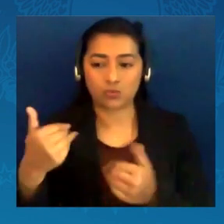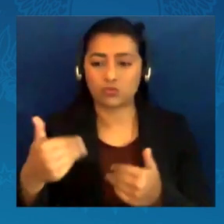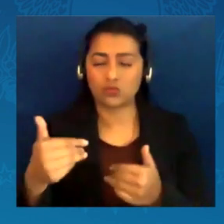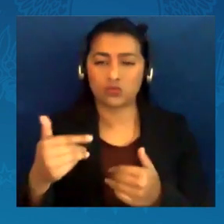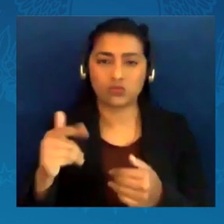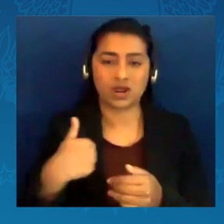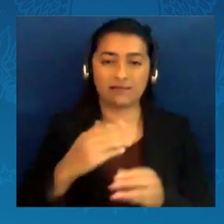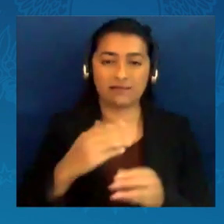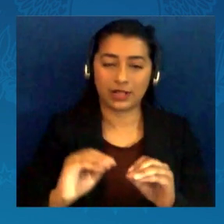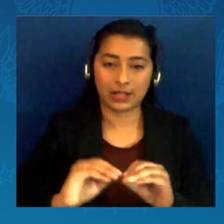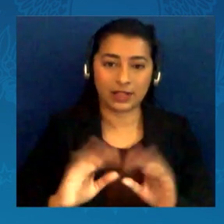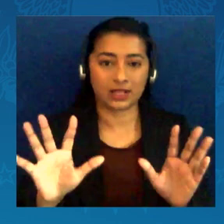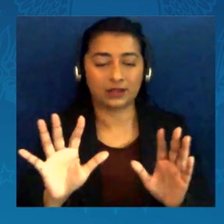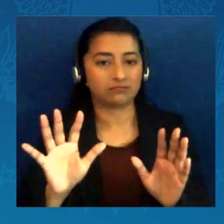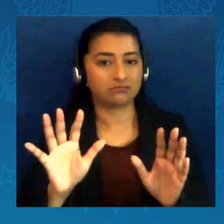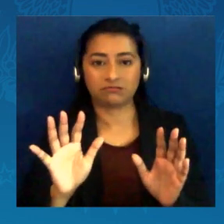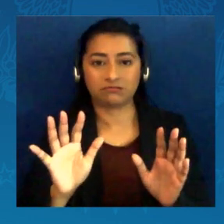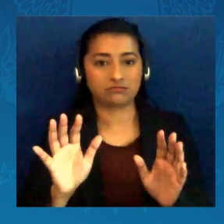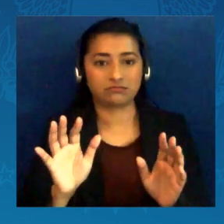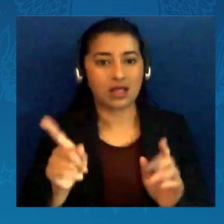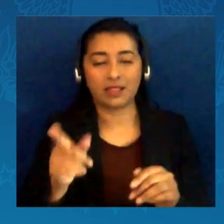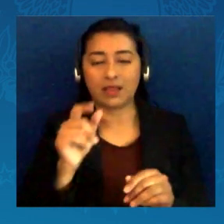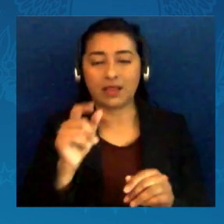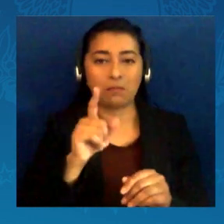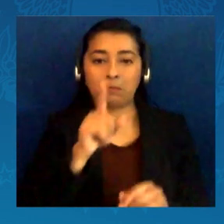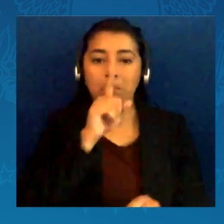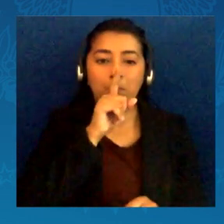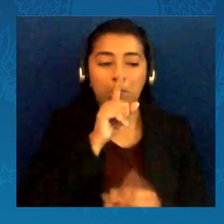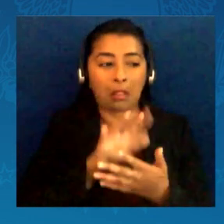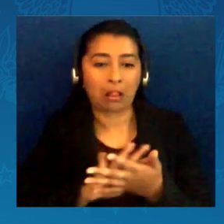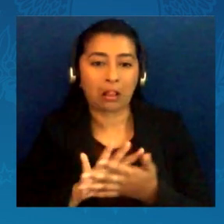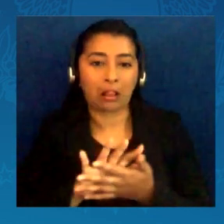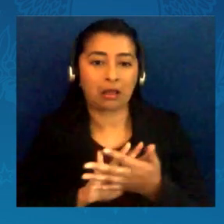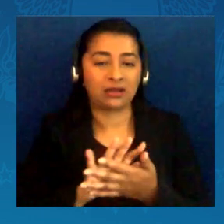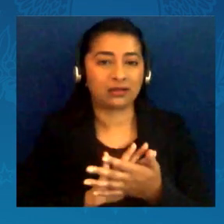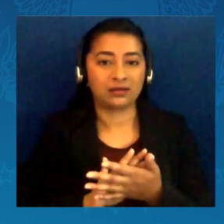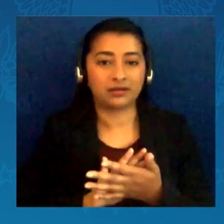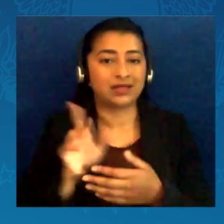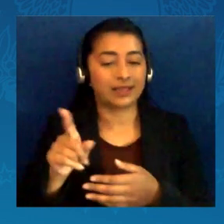they did not hide it, sense of urgency of the crisis of the moment.